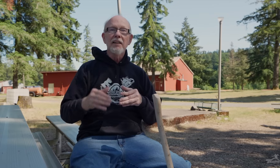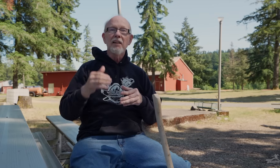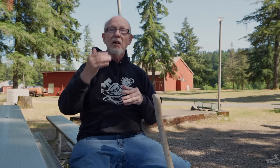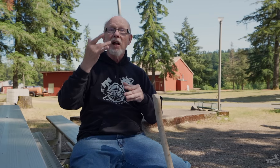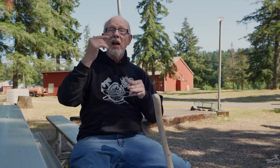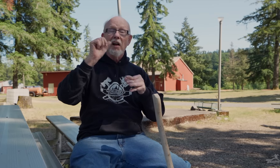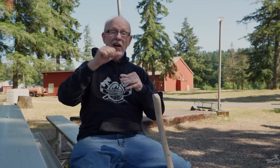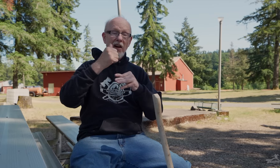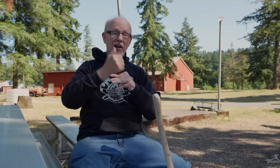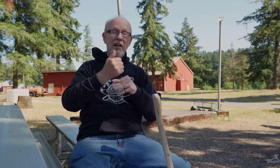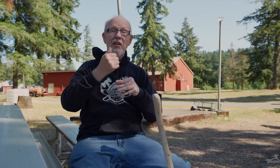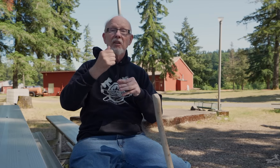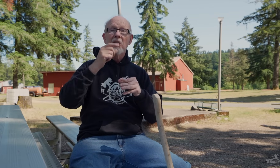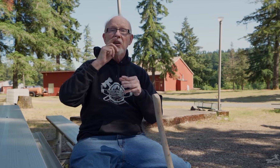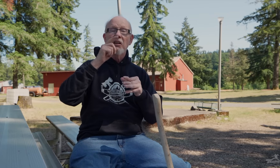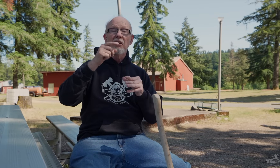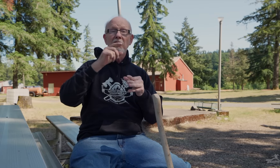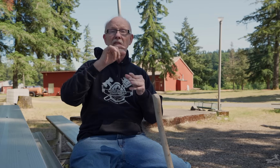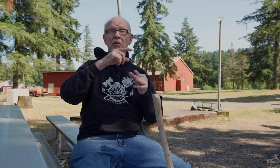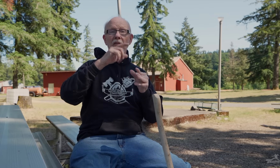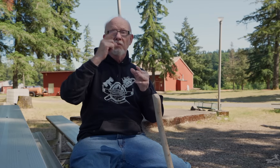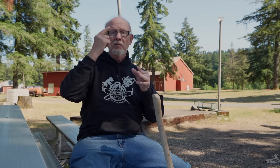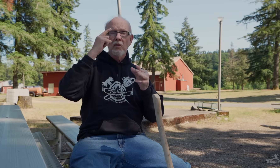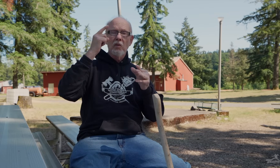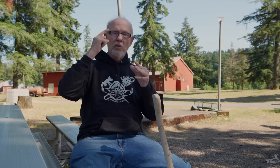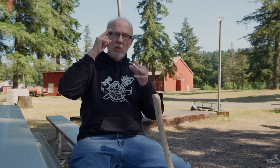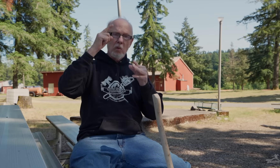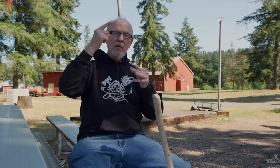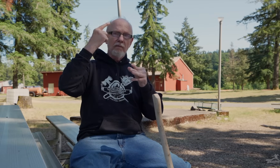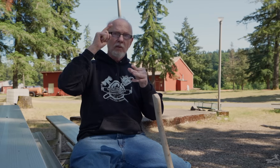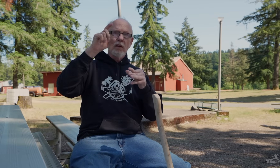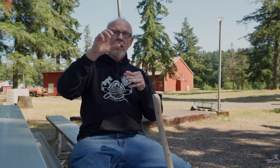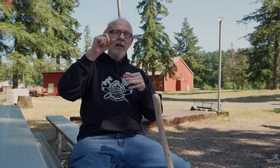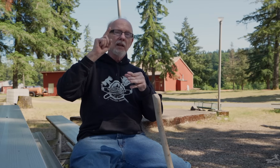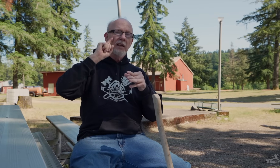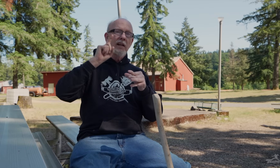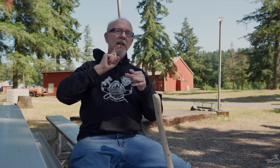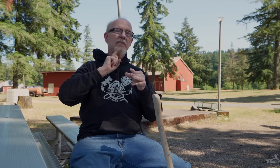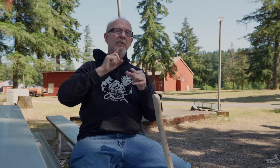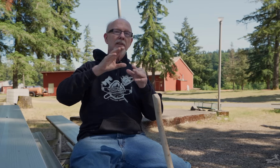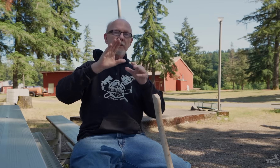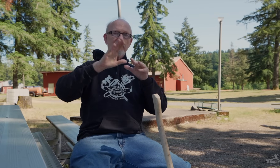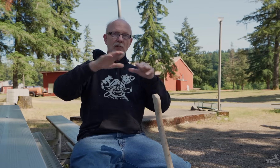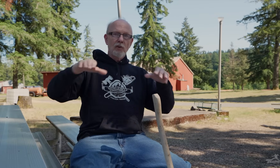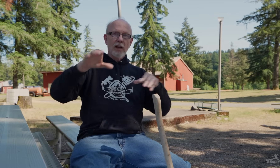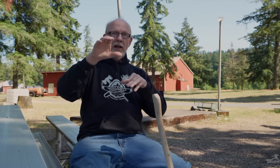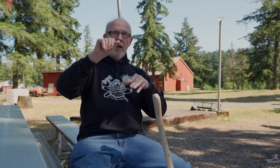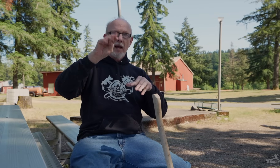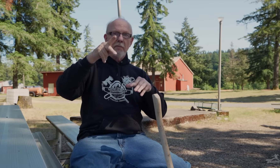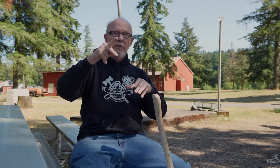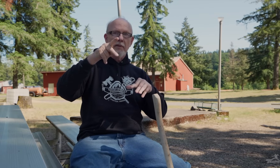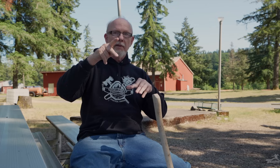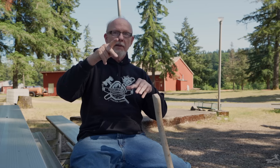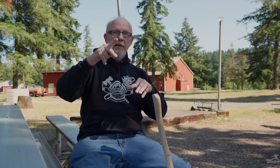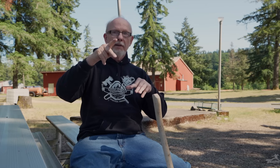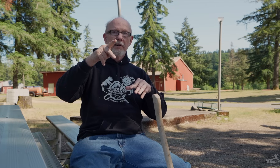Why was this place founded? The goal was to make camps for deaf children.